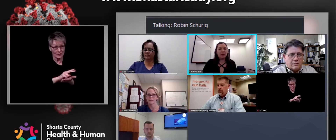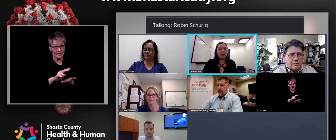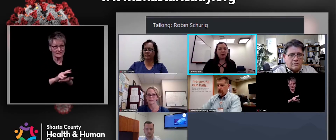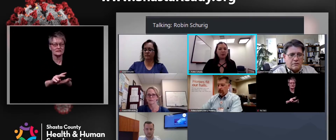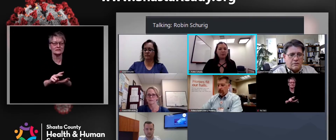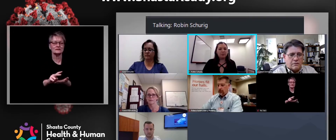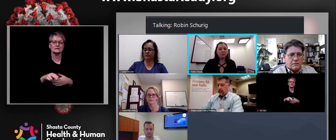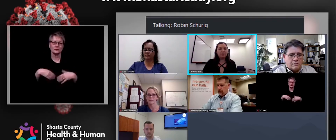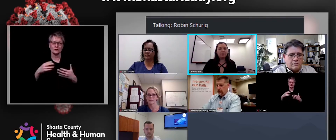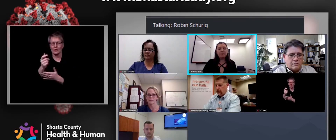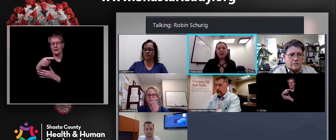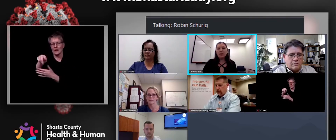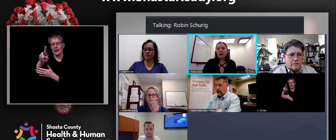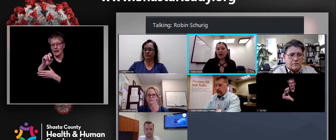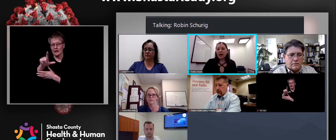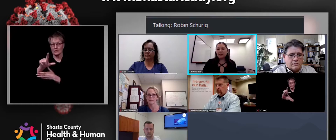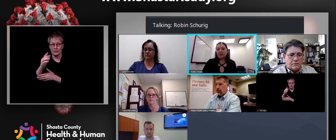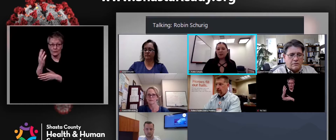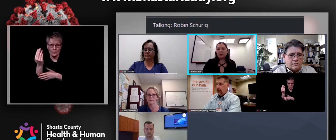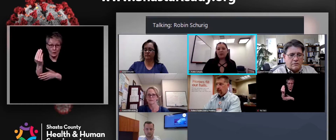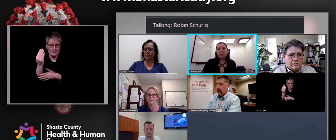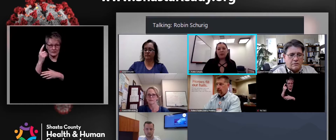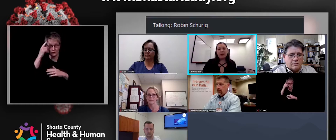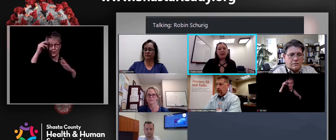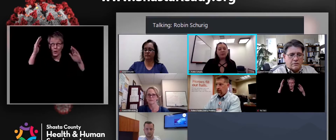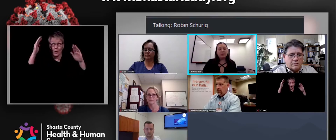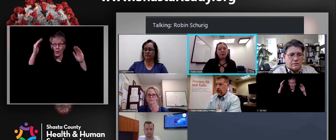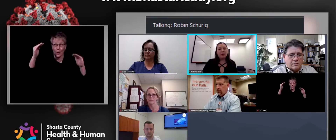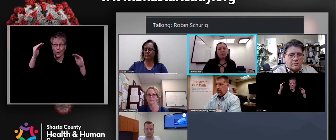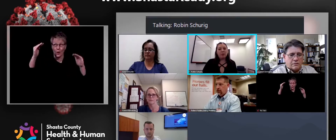being in the orange. As I've mentioned before, because more and